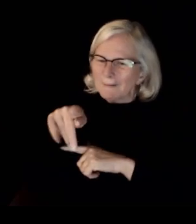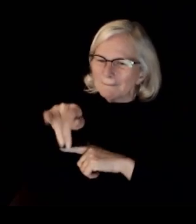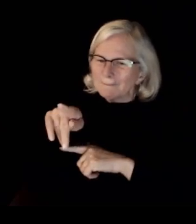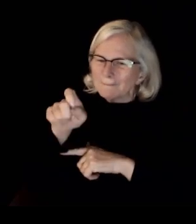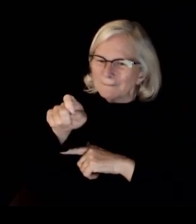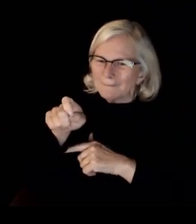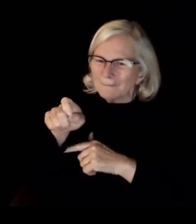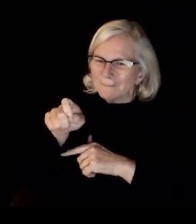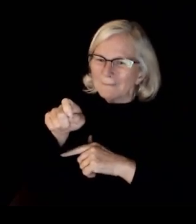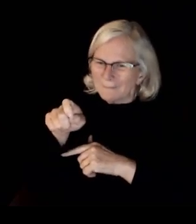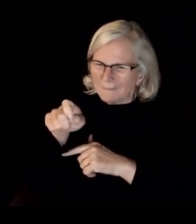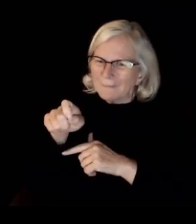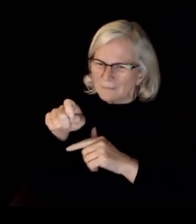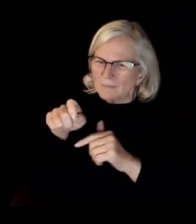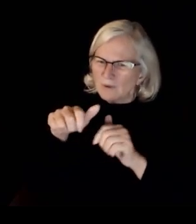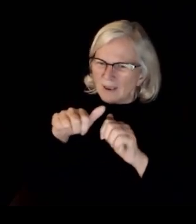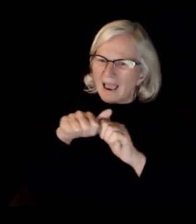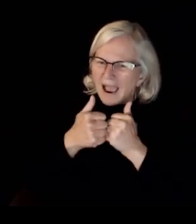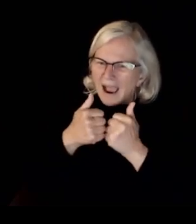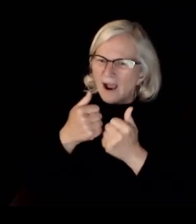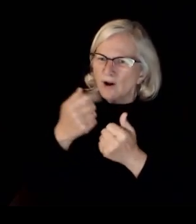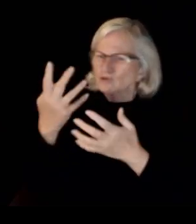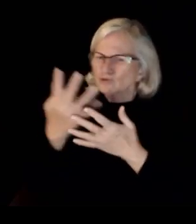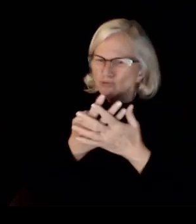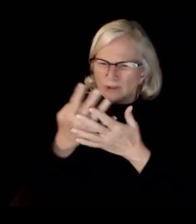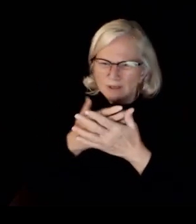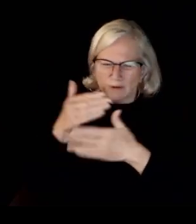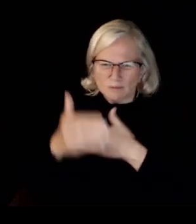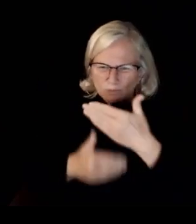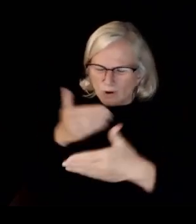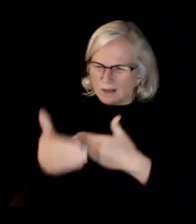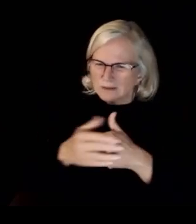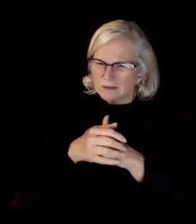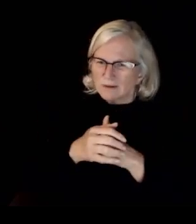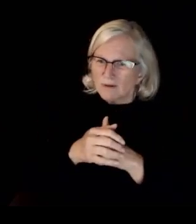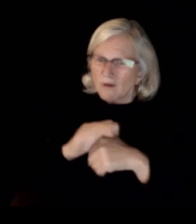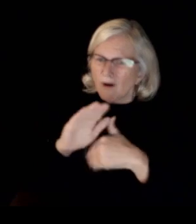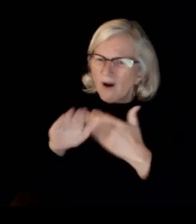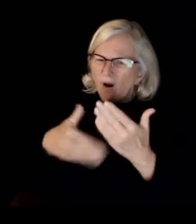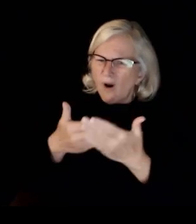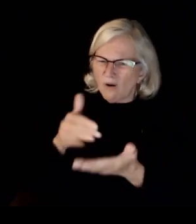All of those things are under supply chain pressure so we have had reports of supplies